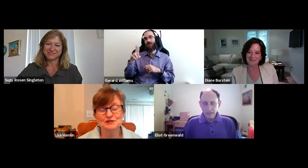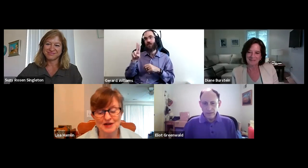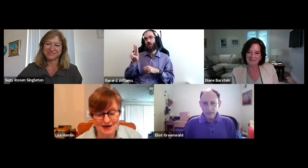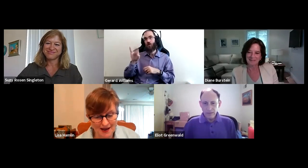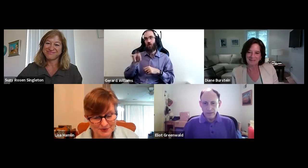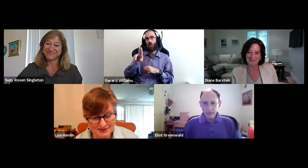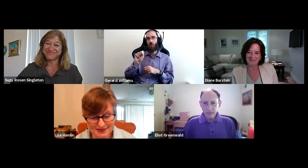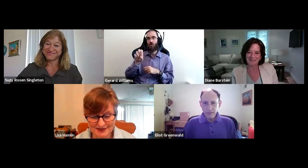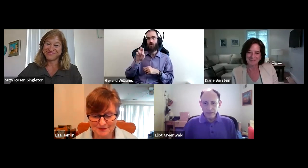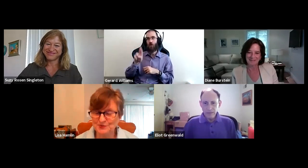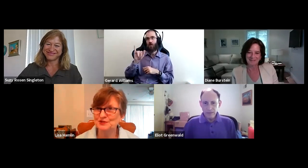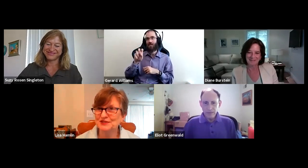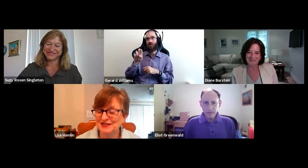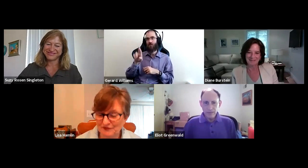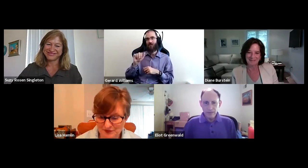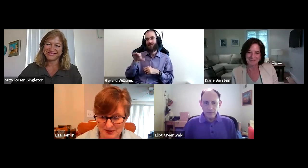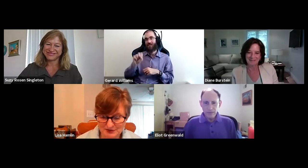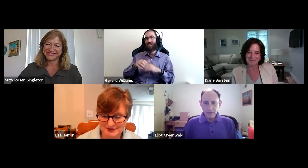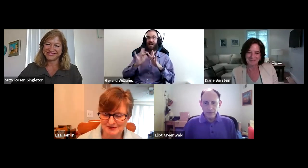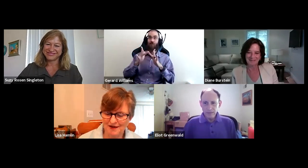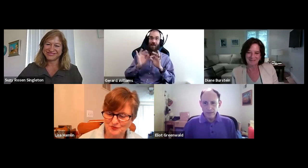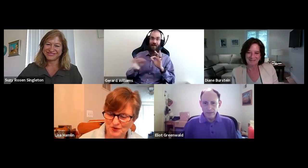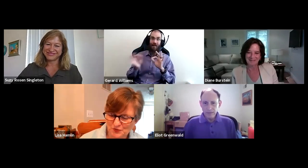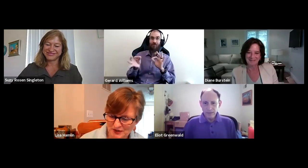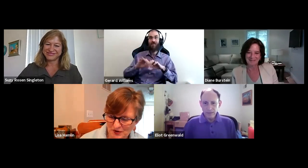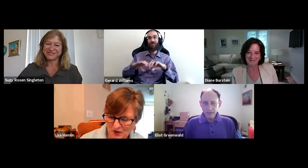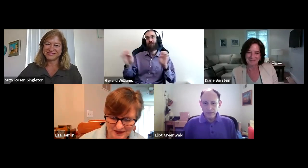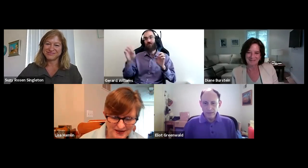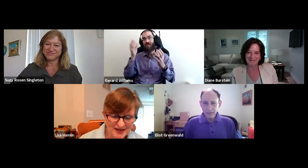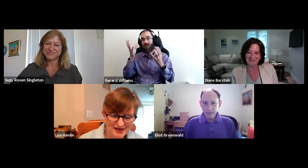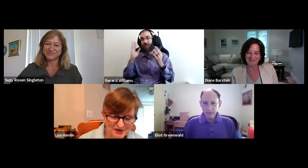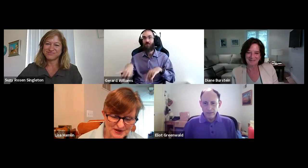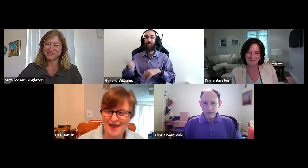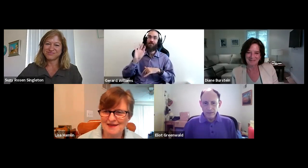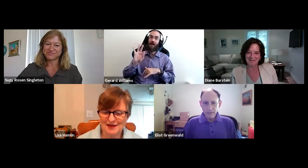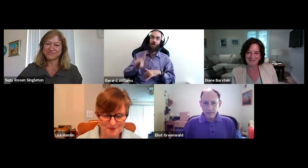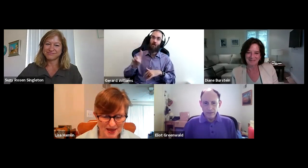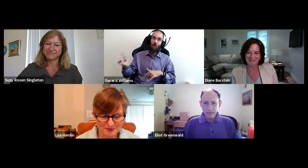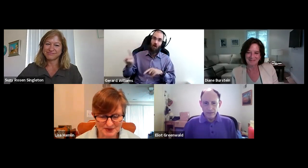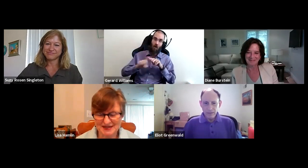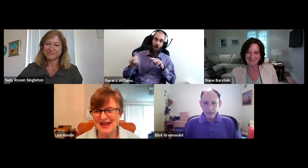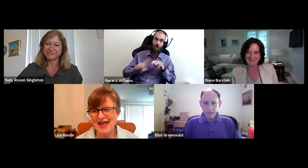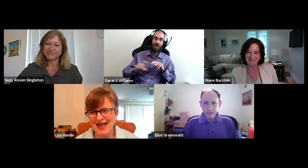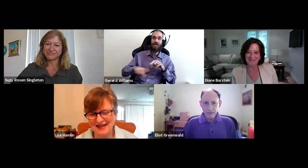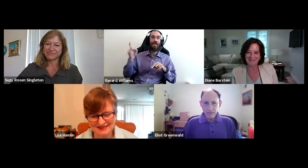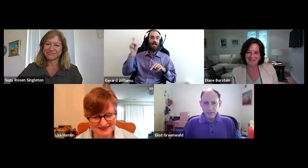Internet captioning, emergency information, 911 calling, hearing aid compatibility, and